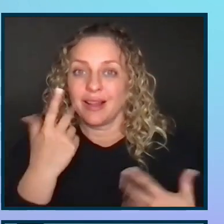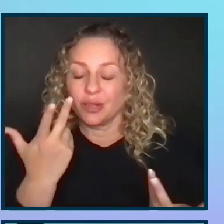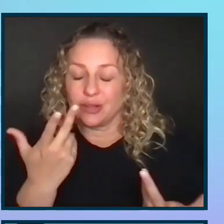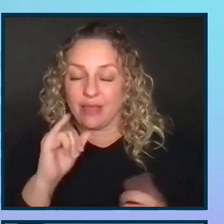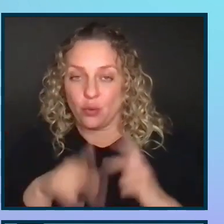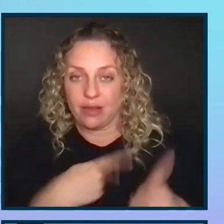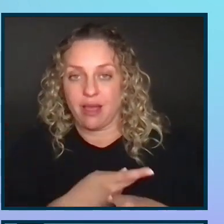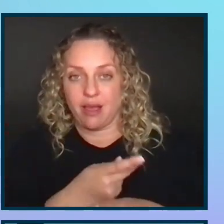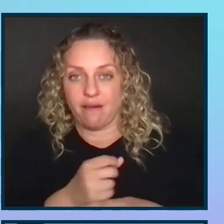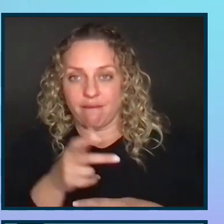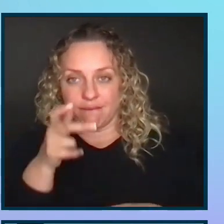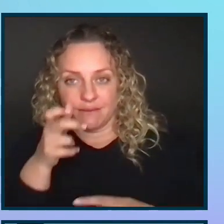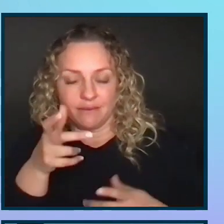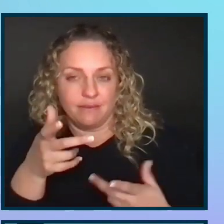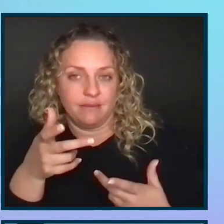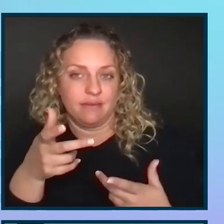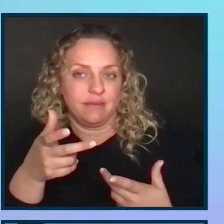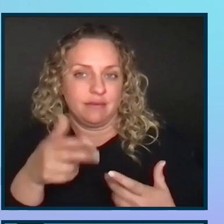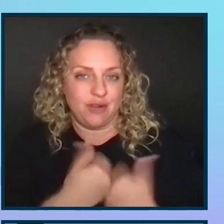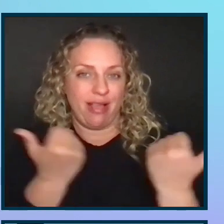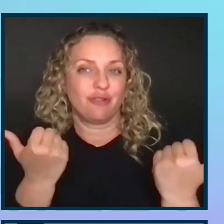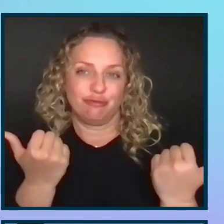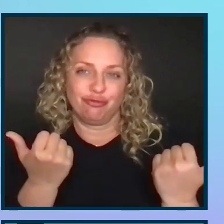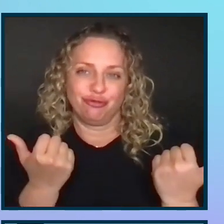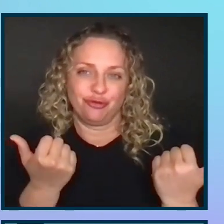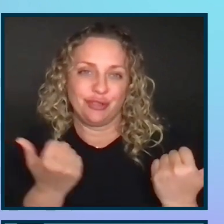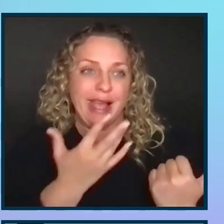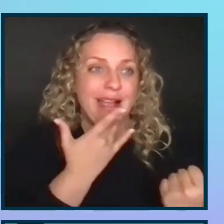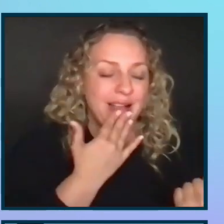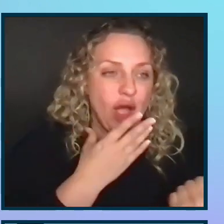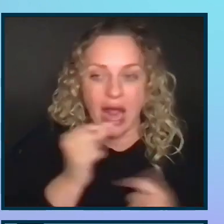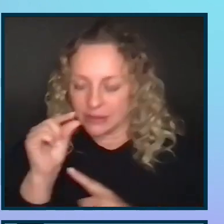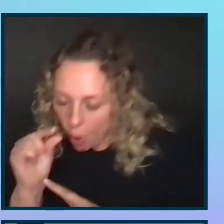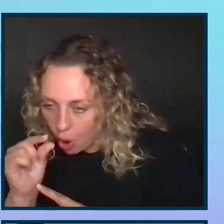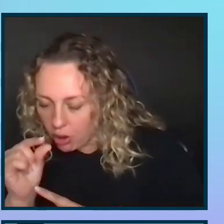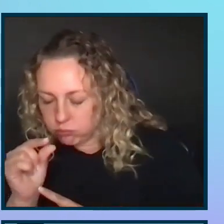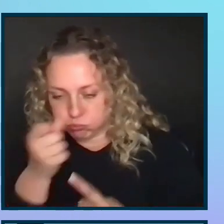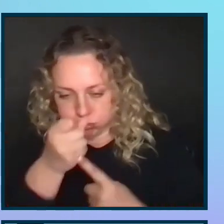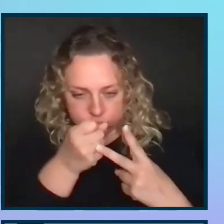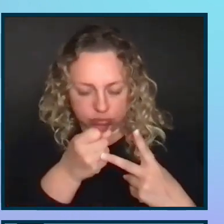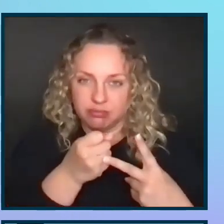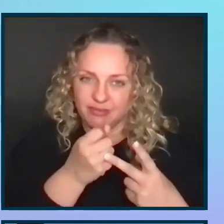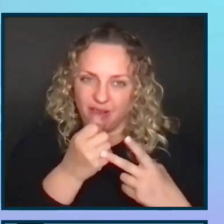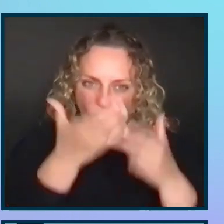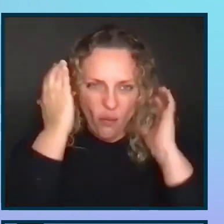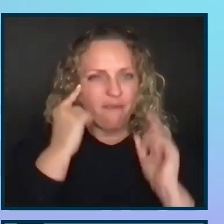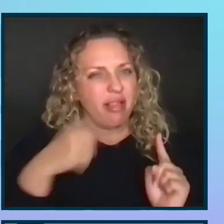with the text. So adding the additional challenge of color and small text is a lot for them. So we wanna, you make sure